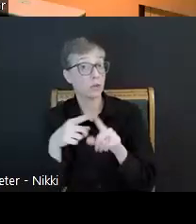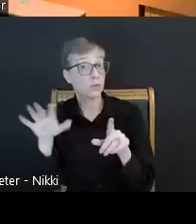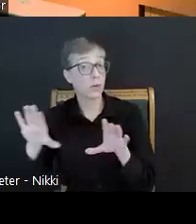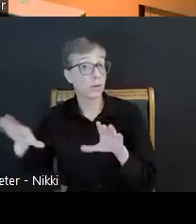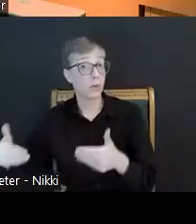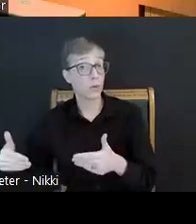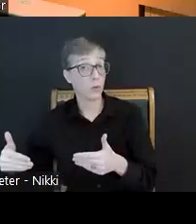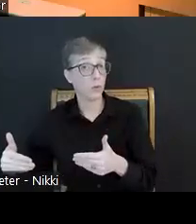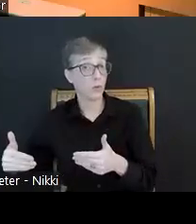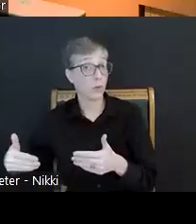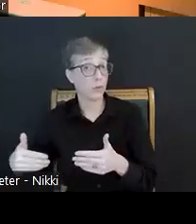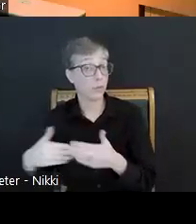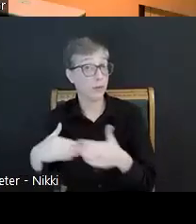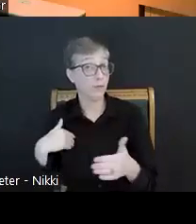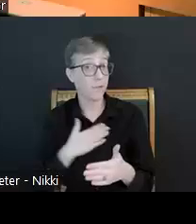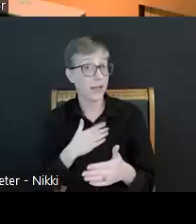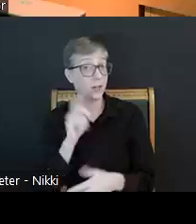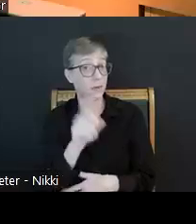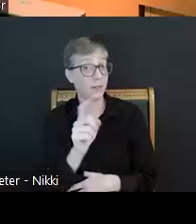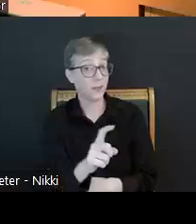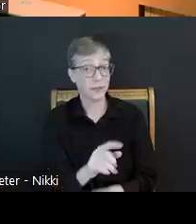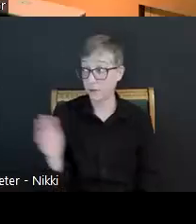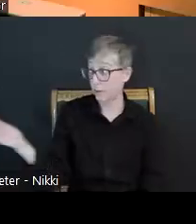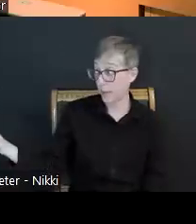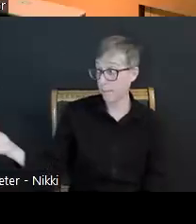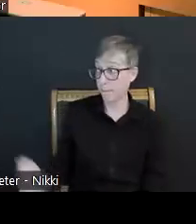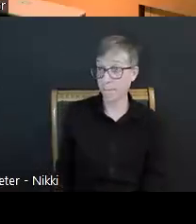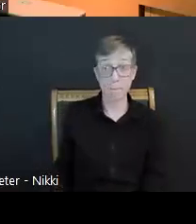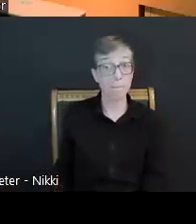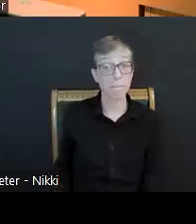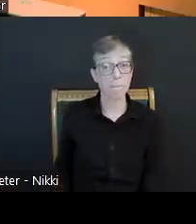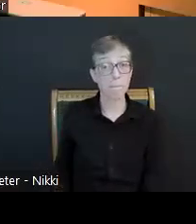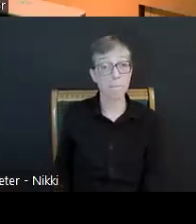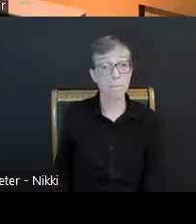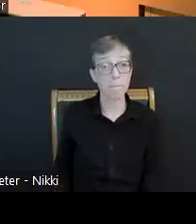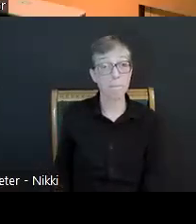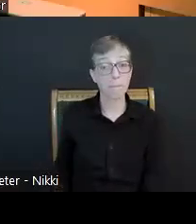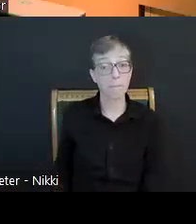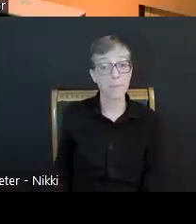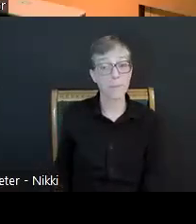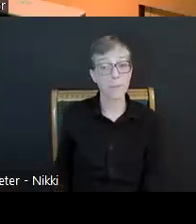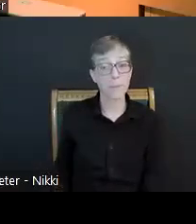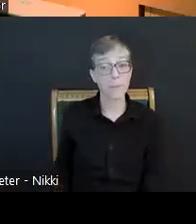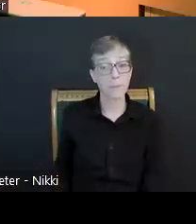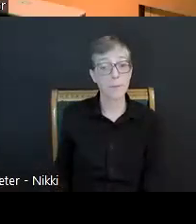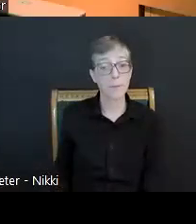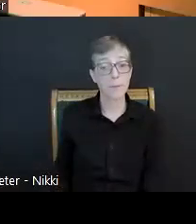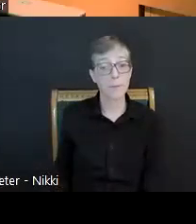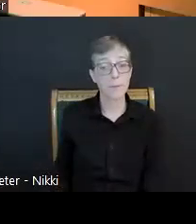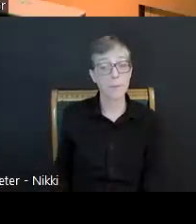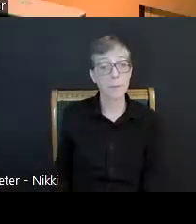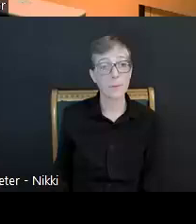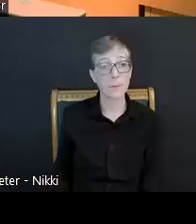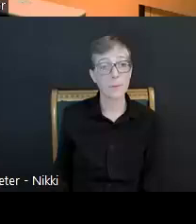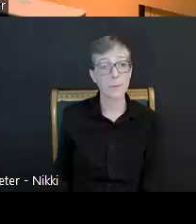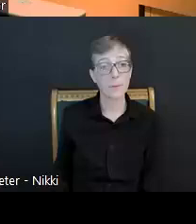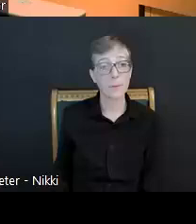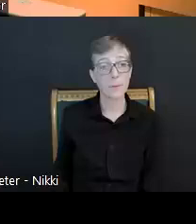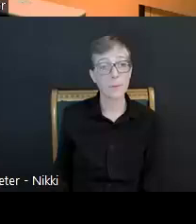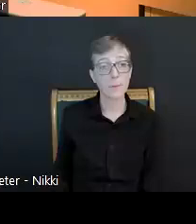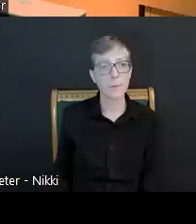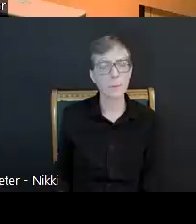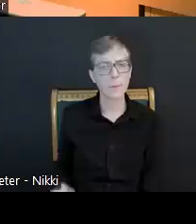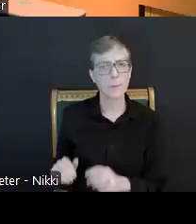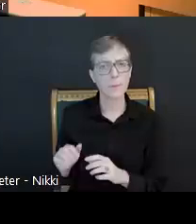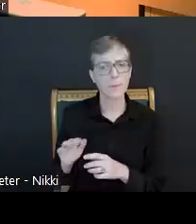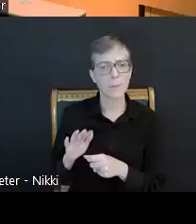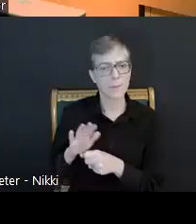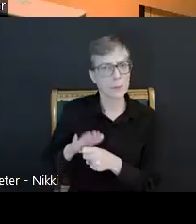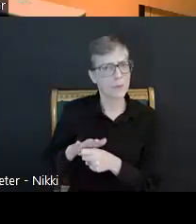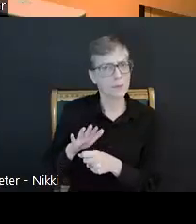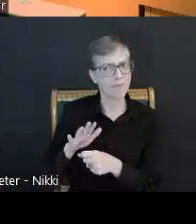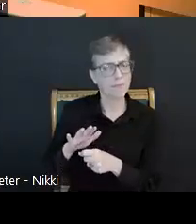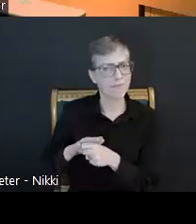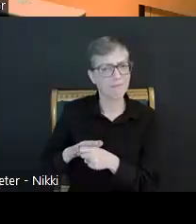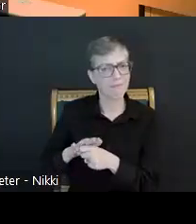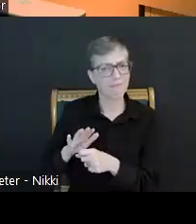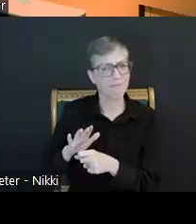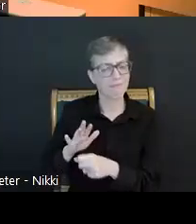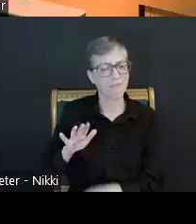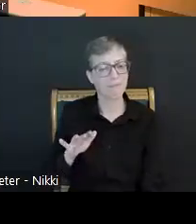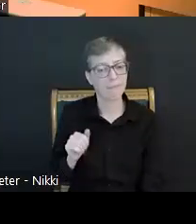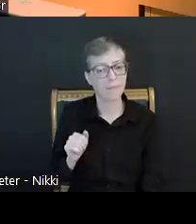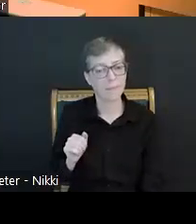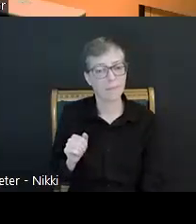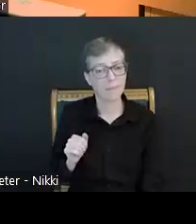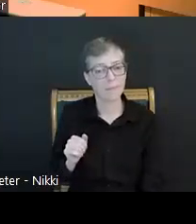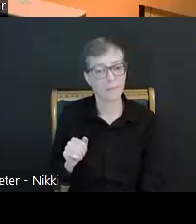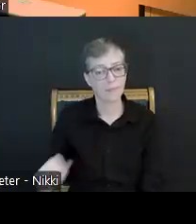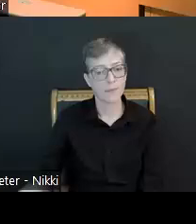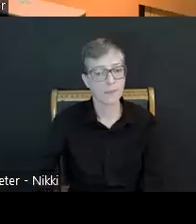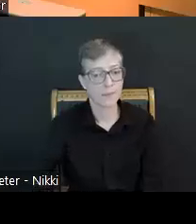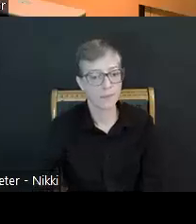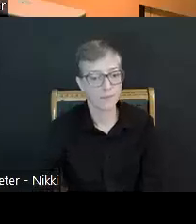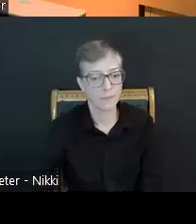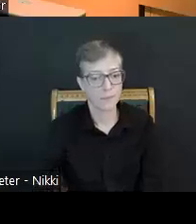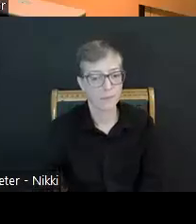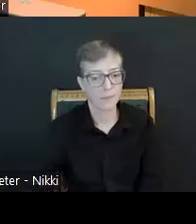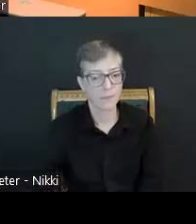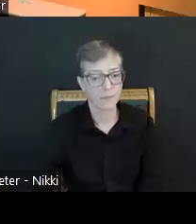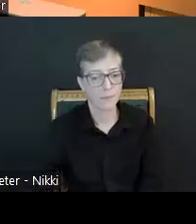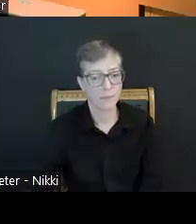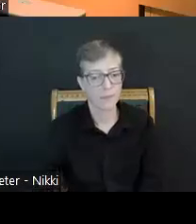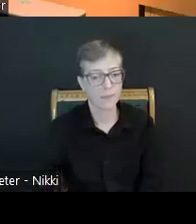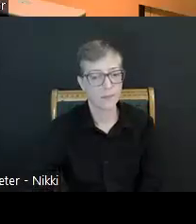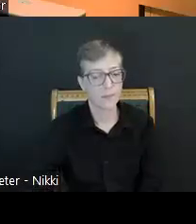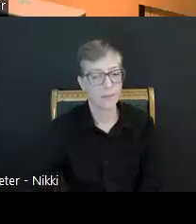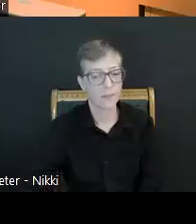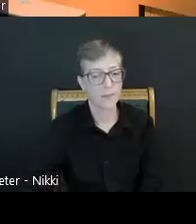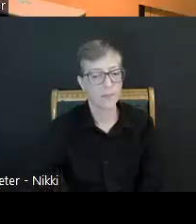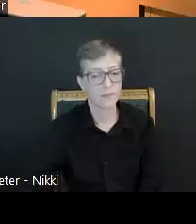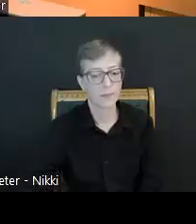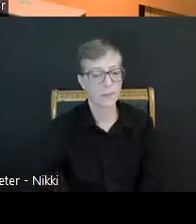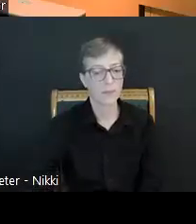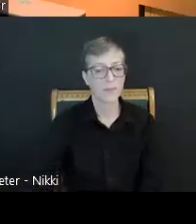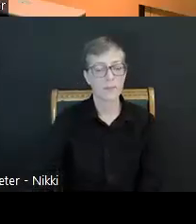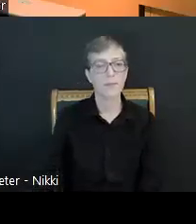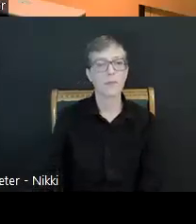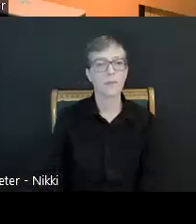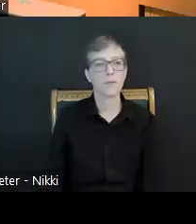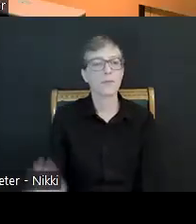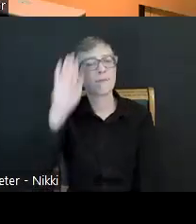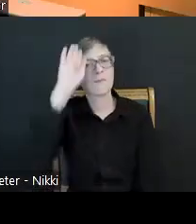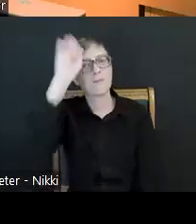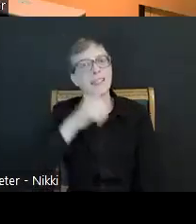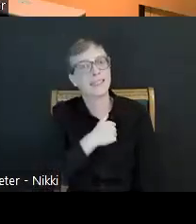yeah hi um I was a little late so sorry if I missed this but I was just wondering if you